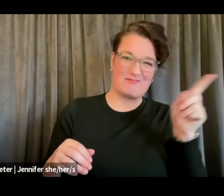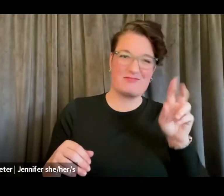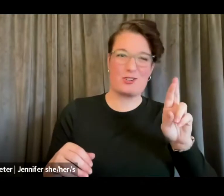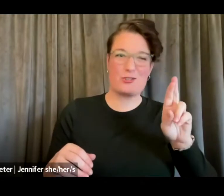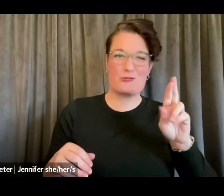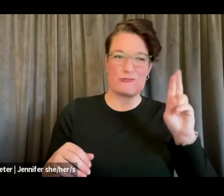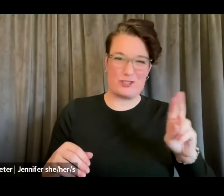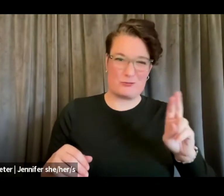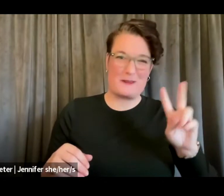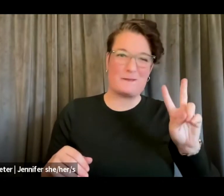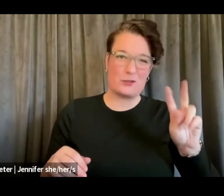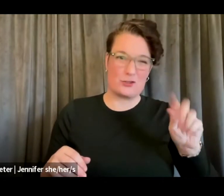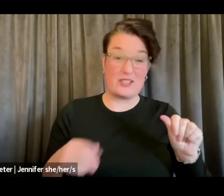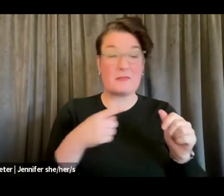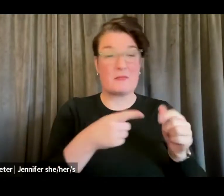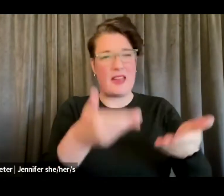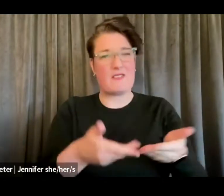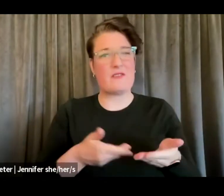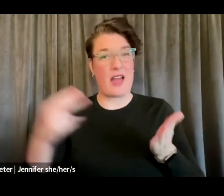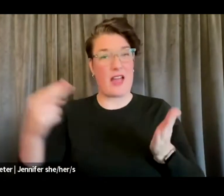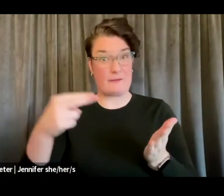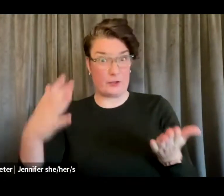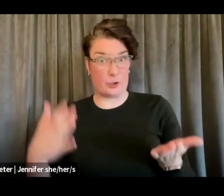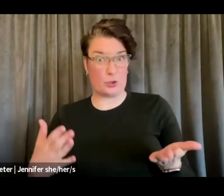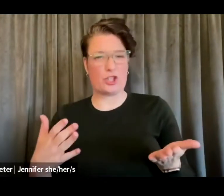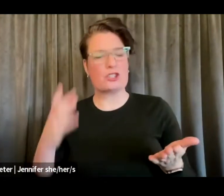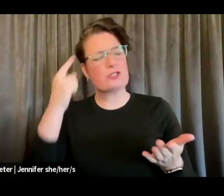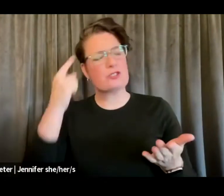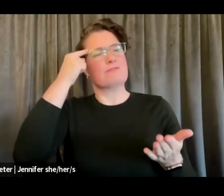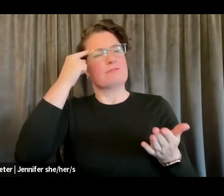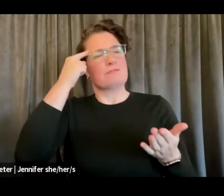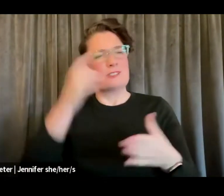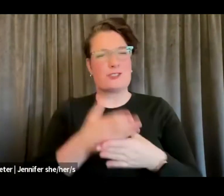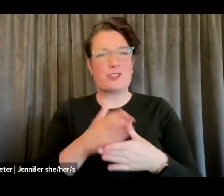They invite the viewer to recall and share their own lived narratives,